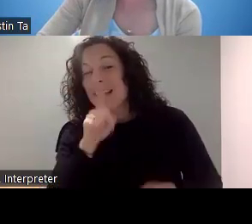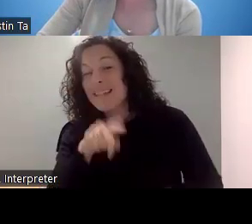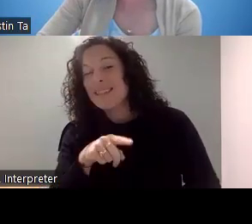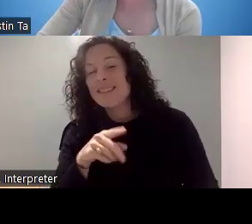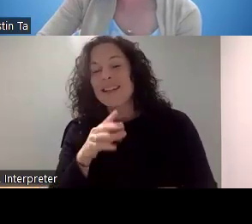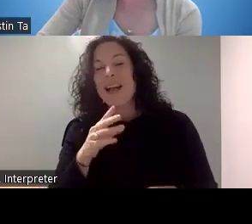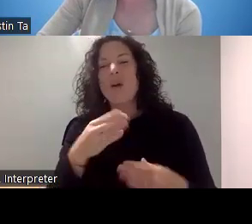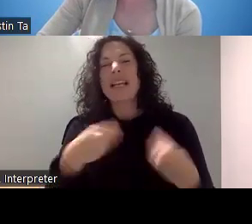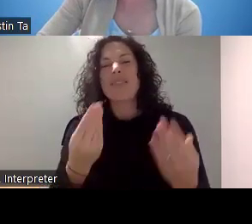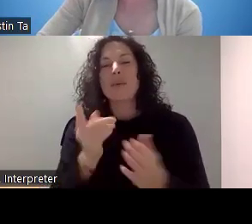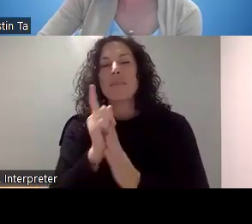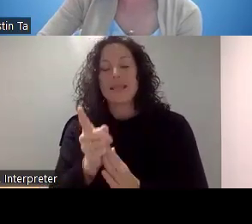as our time runs out.